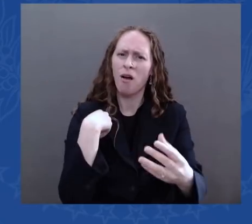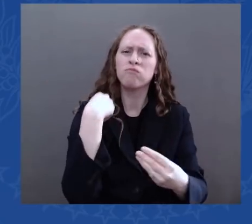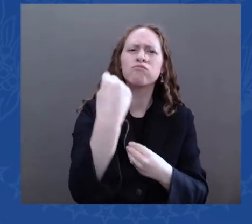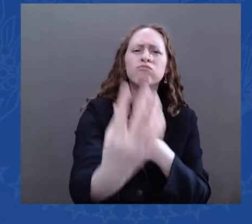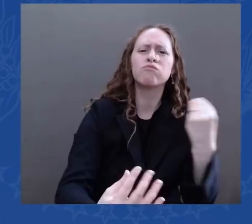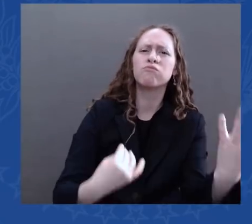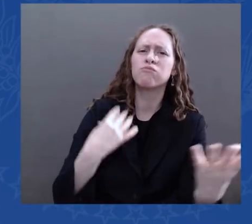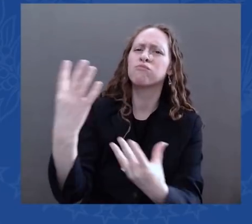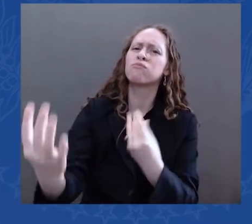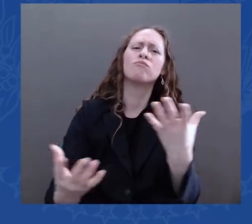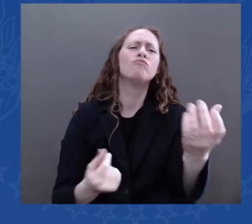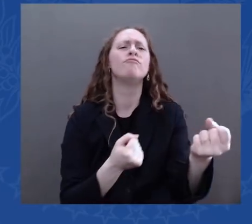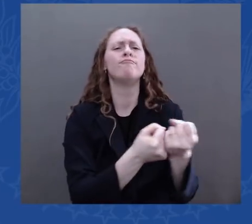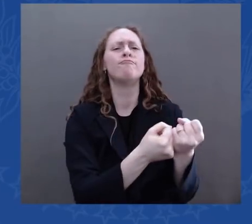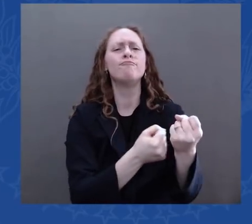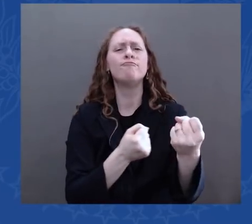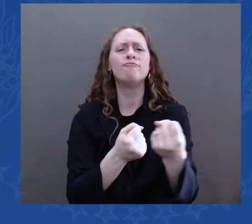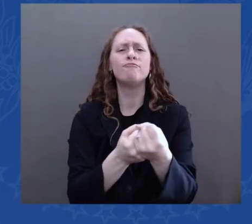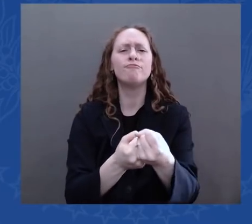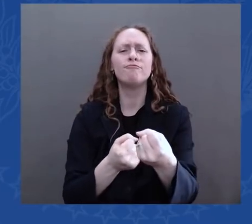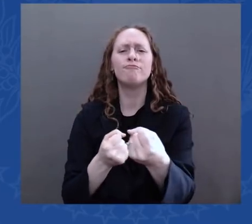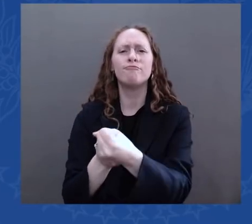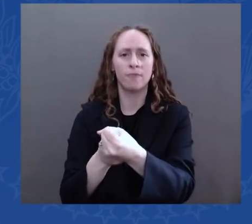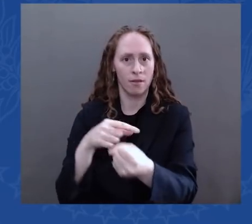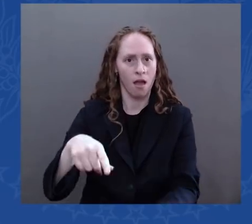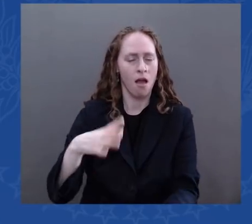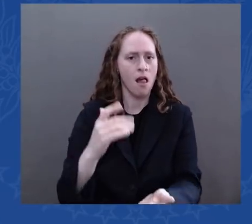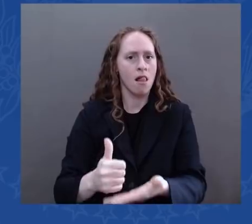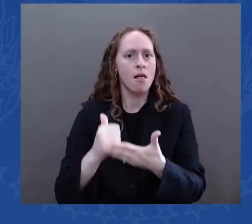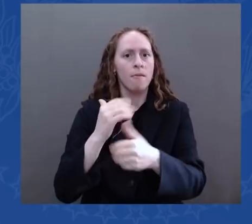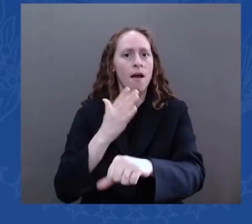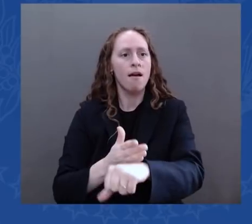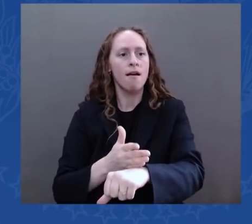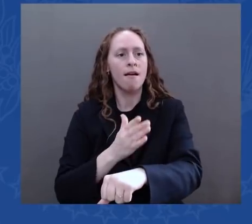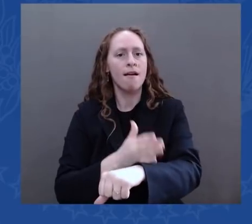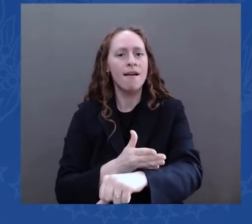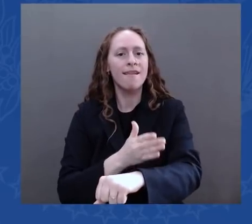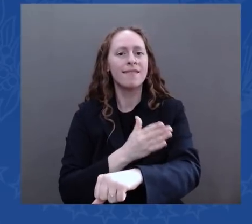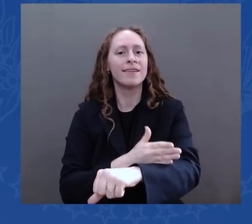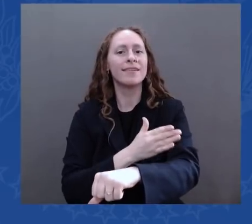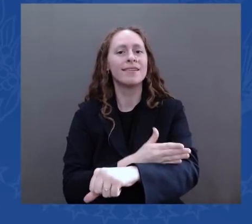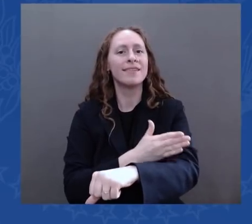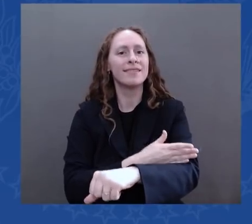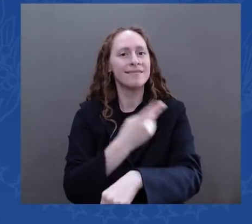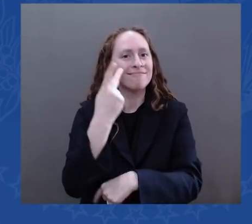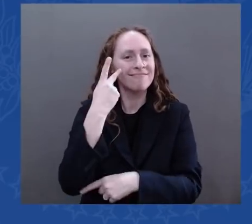the labor market is strong, and unemployment -- unemployment claims are at historic lows.